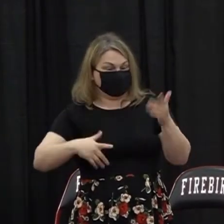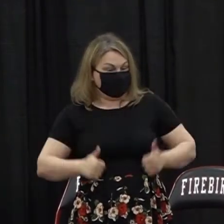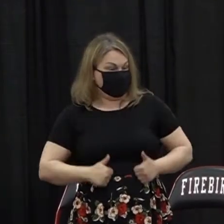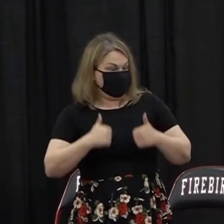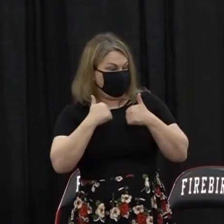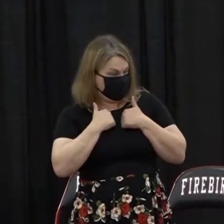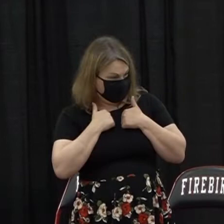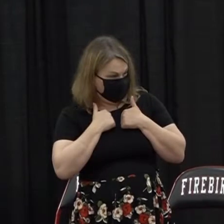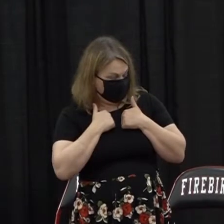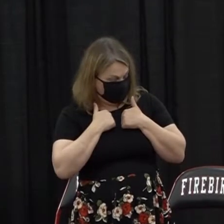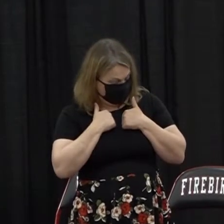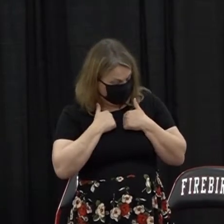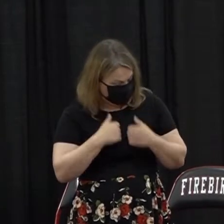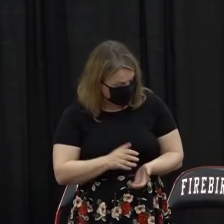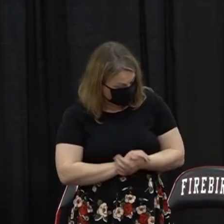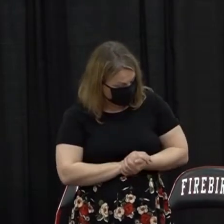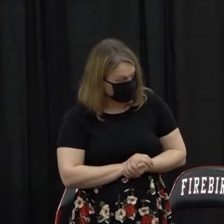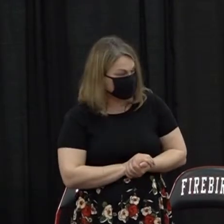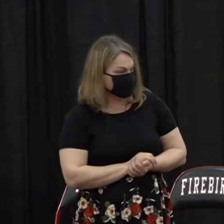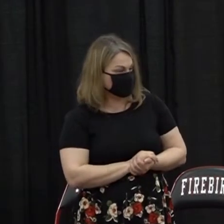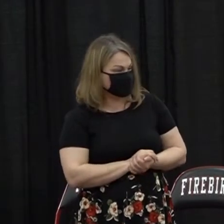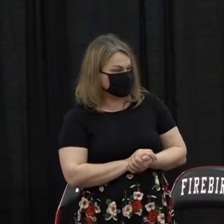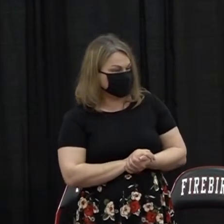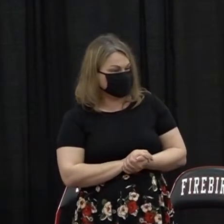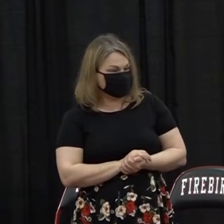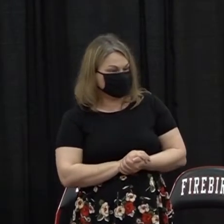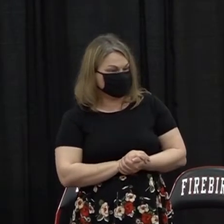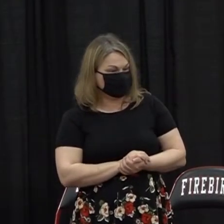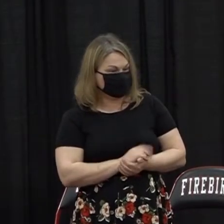Our next awards will be from staff at the Student Life.